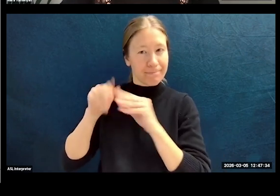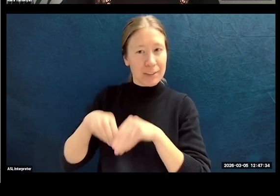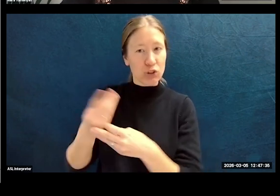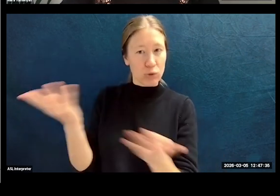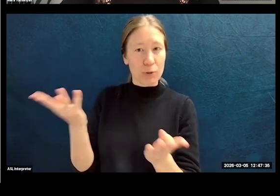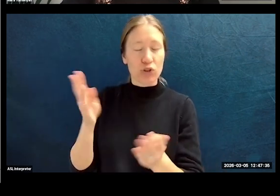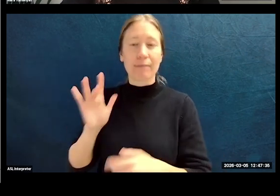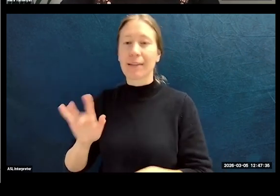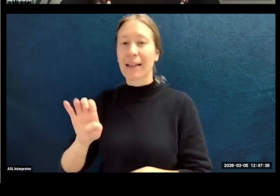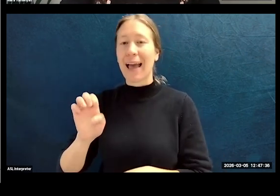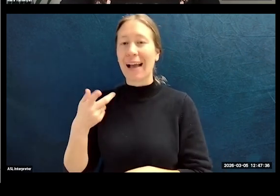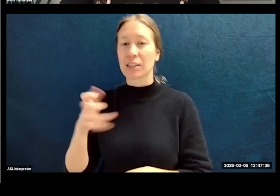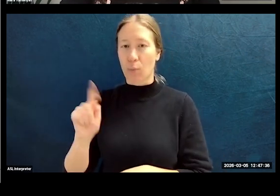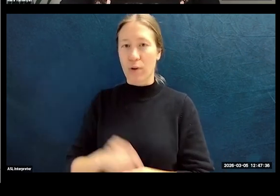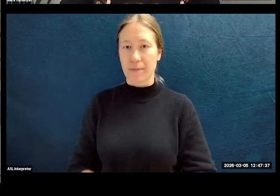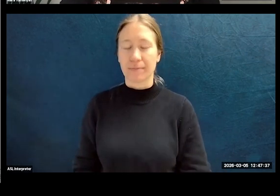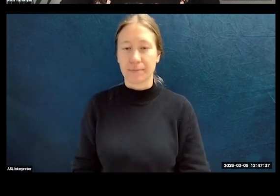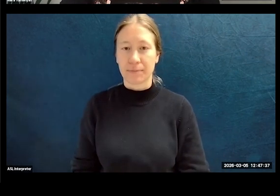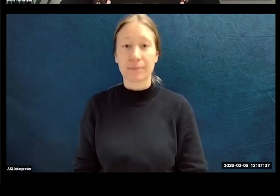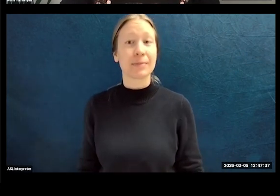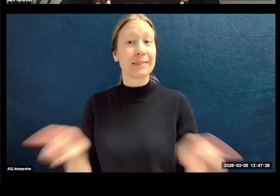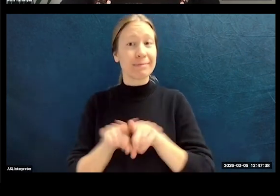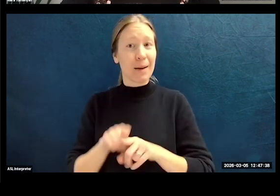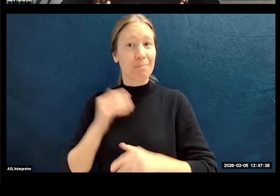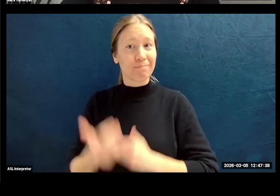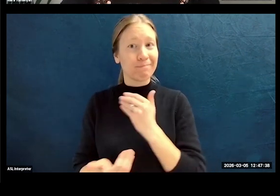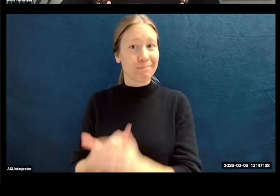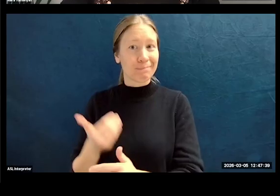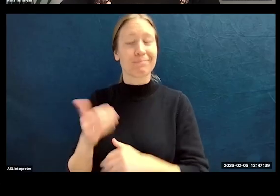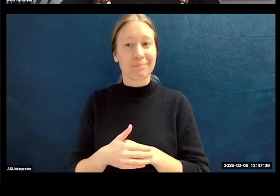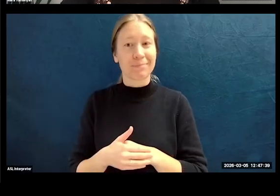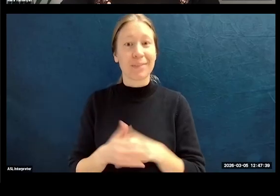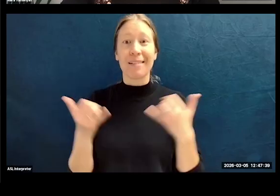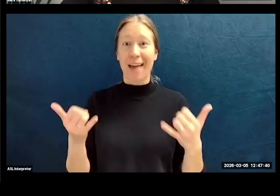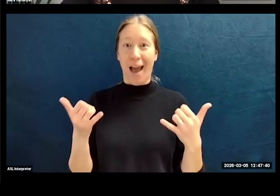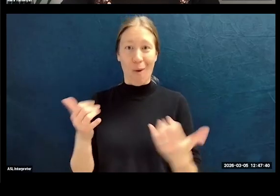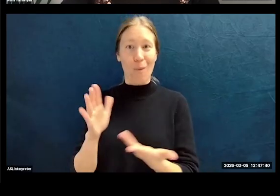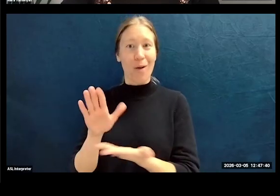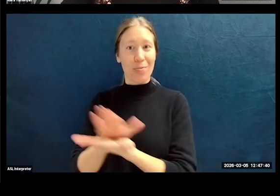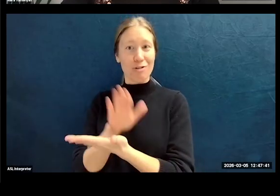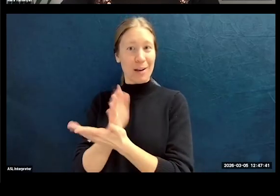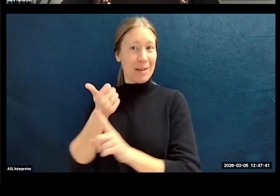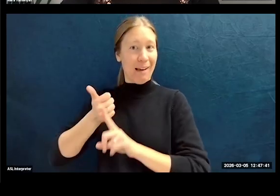I will have a document that has accessibility tags available.